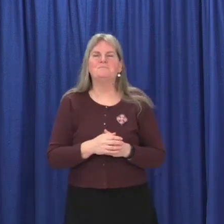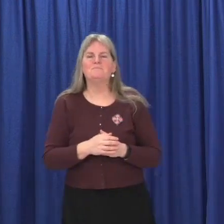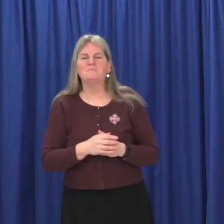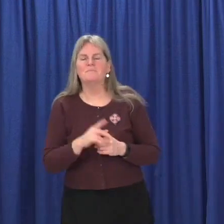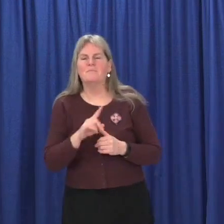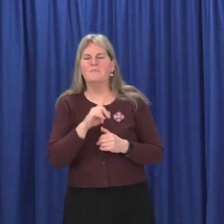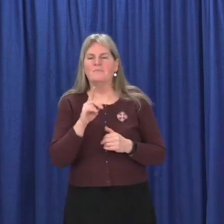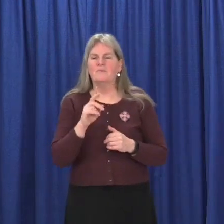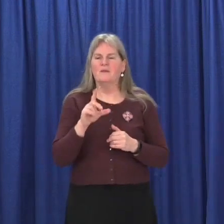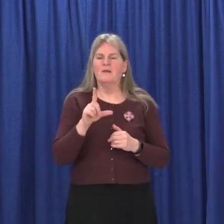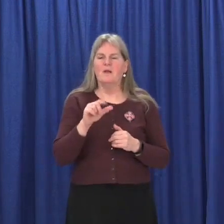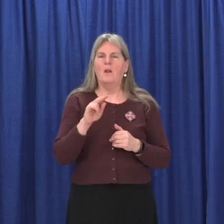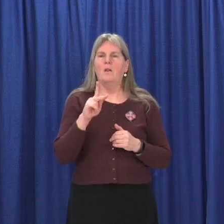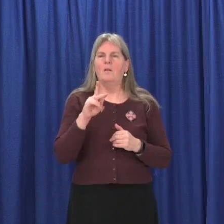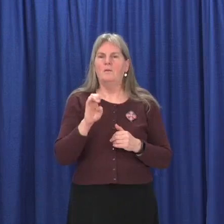start with Luke at CKRW.